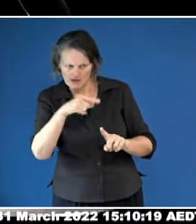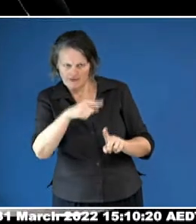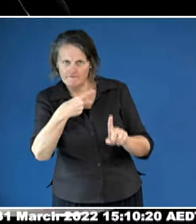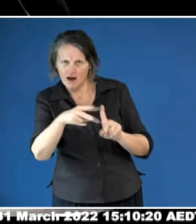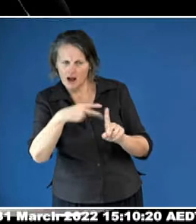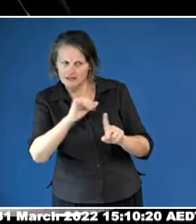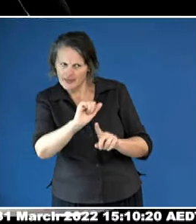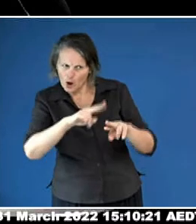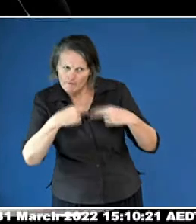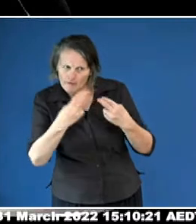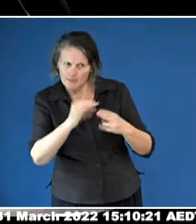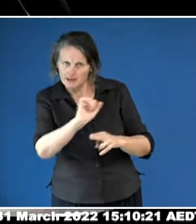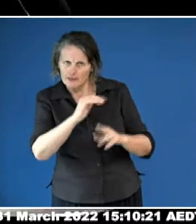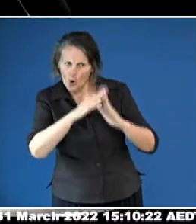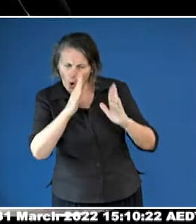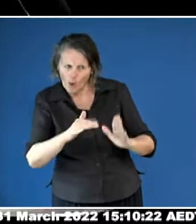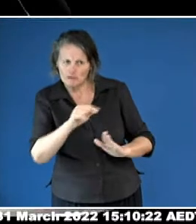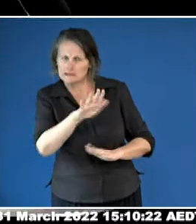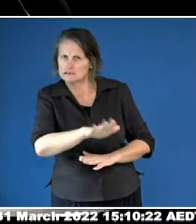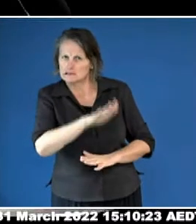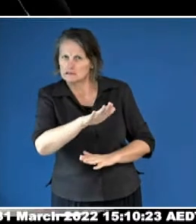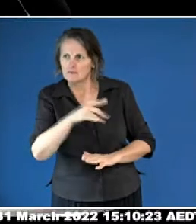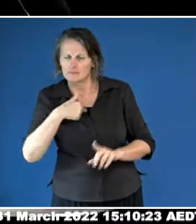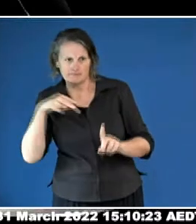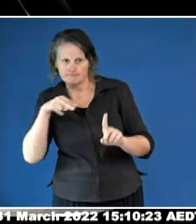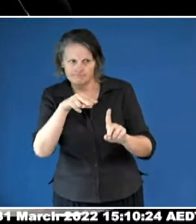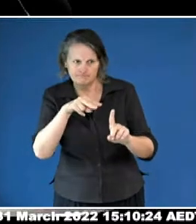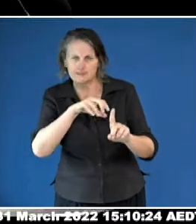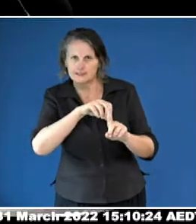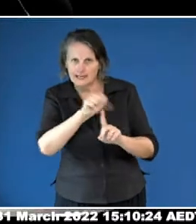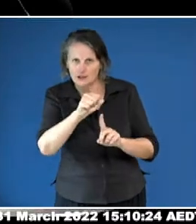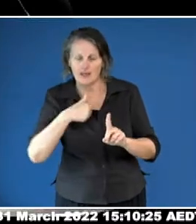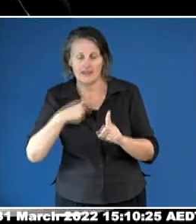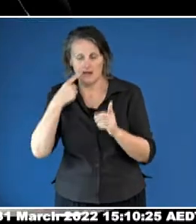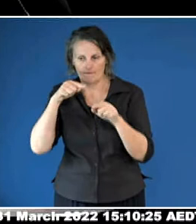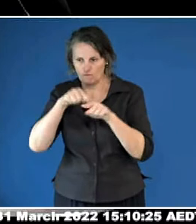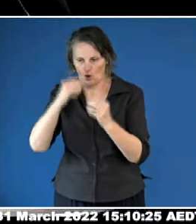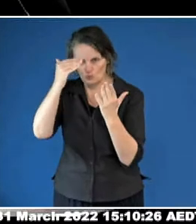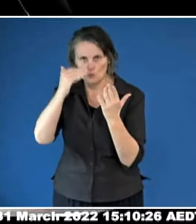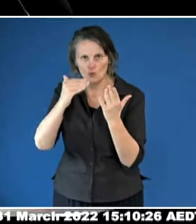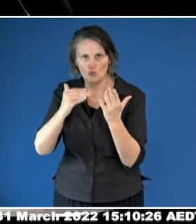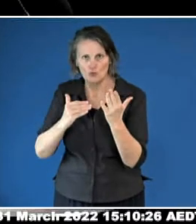It can also - we feel strongly that if that framework and toolkit is going to be developed, it has to be with women with disabilities.